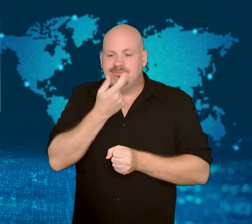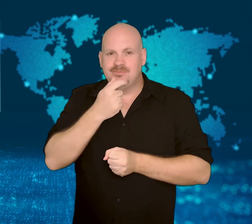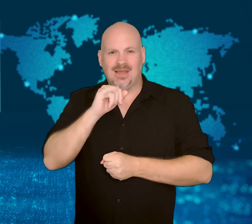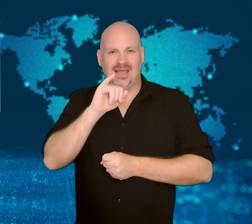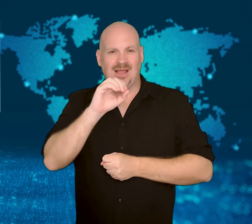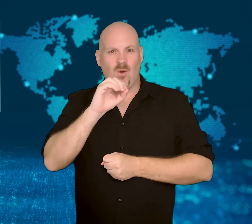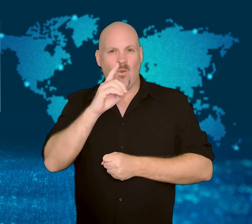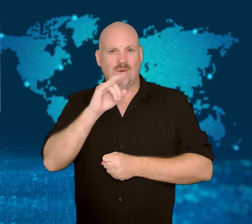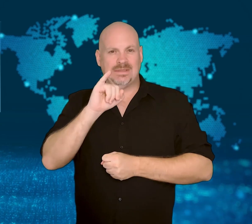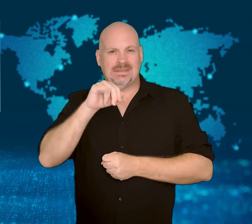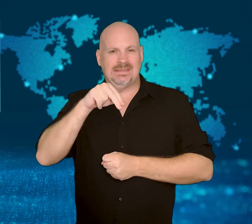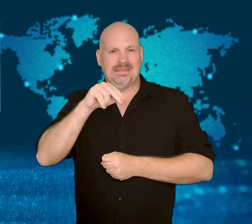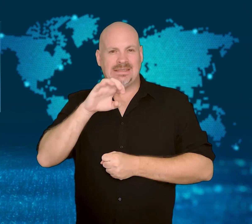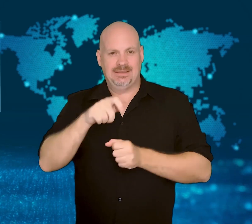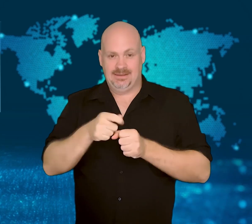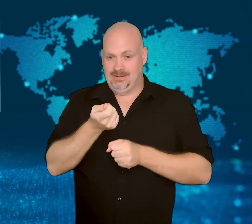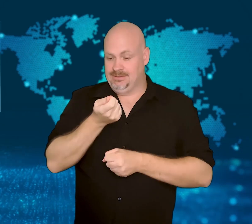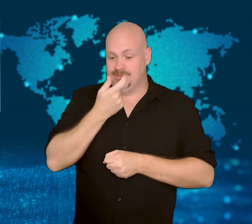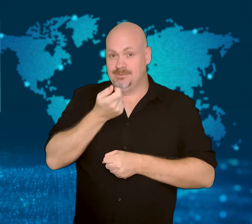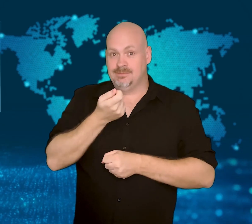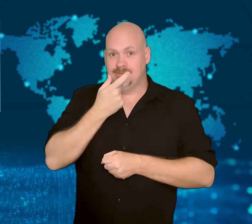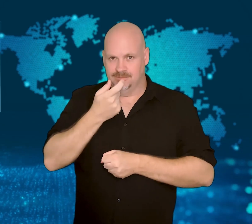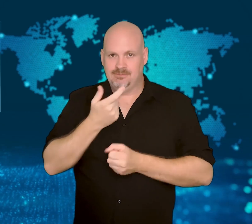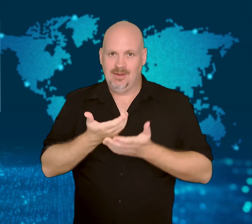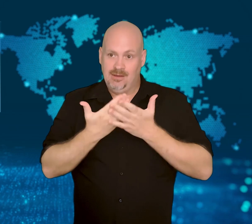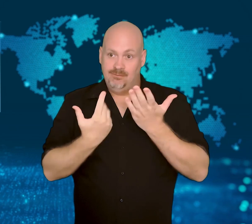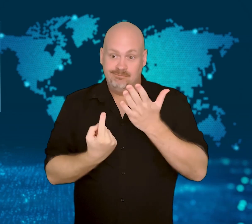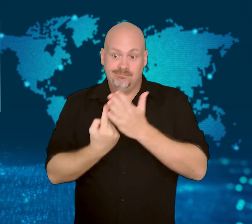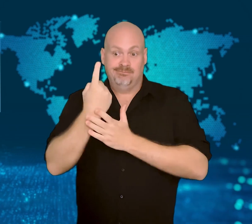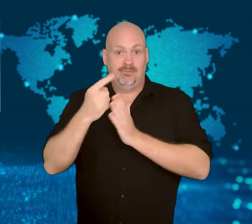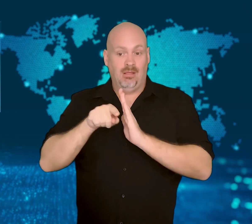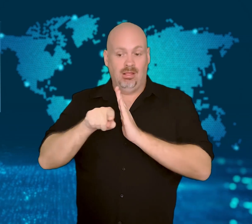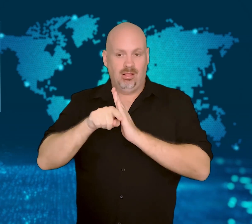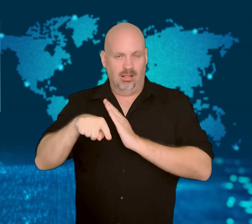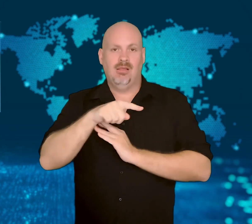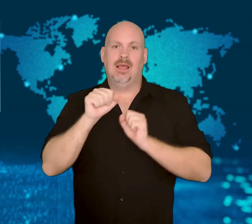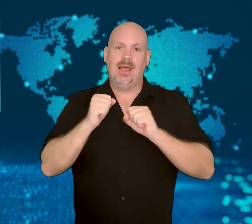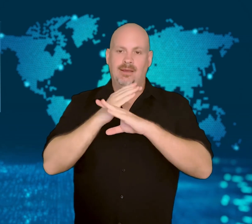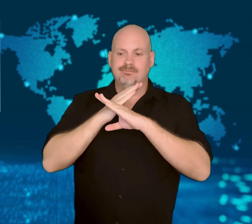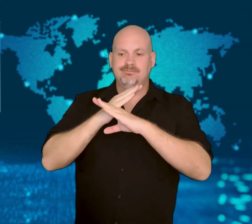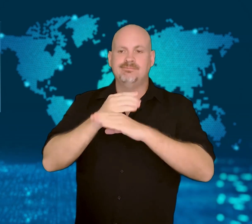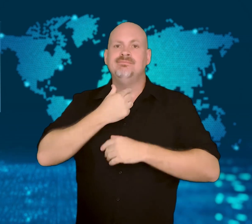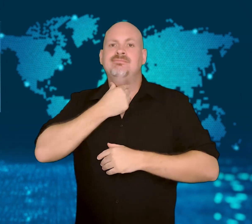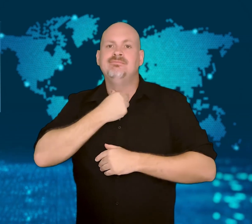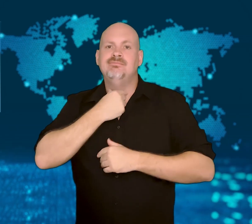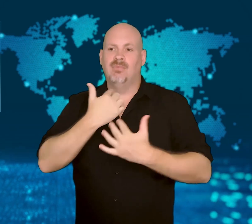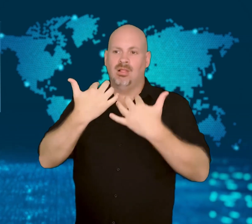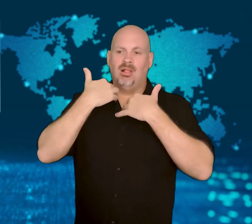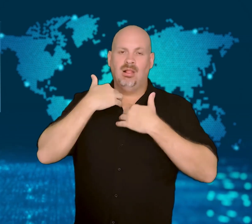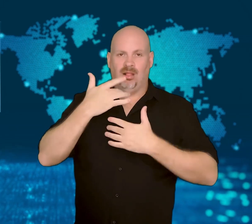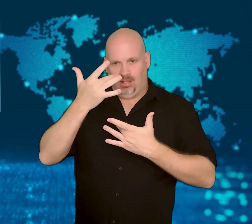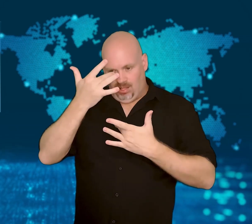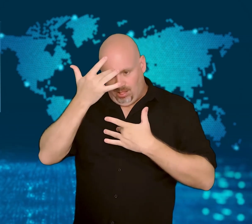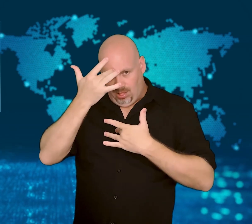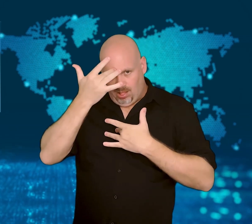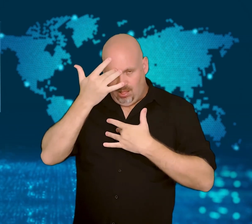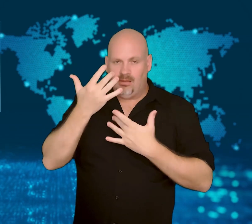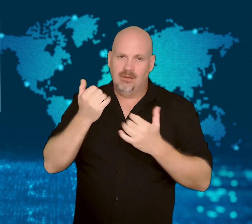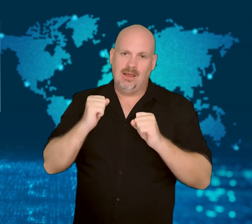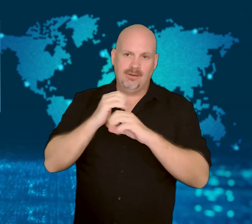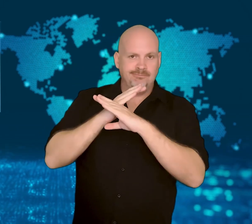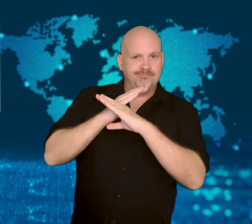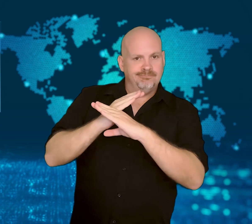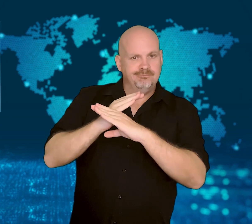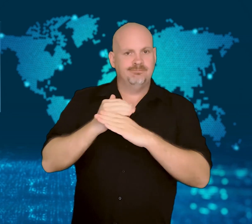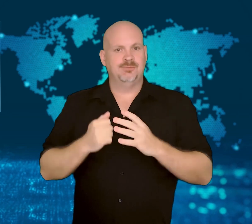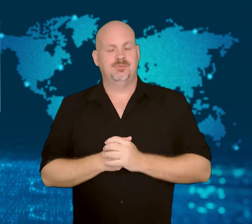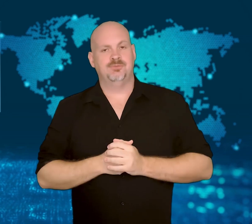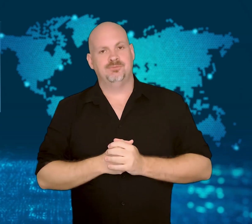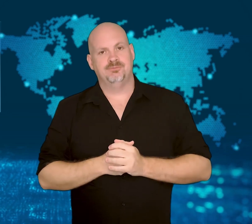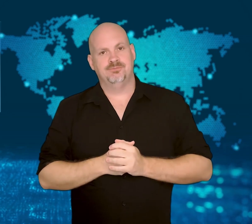The tablets can block radioactive material from harming thyroids.